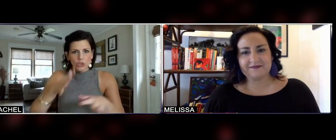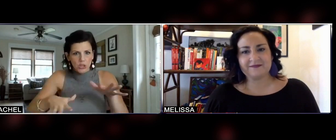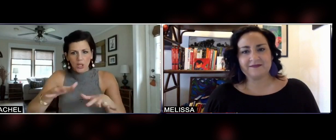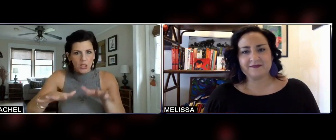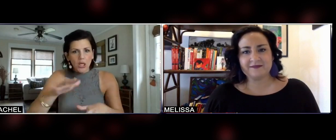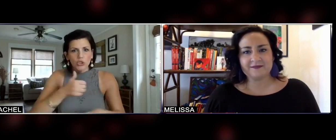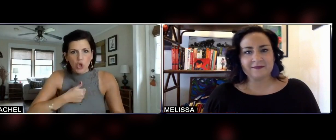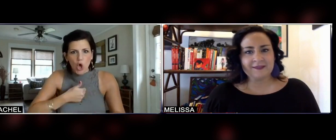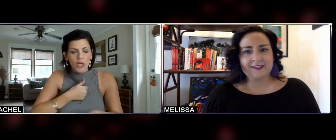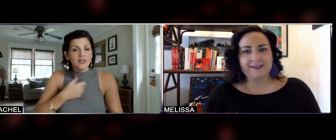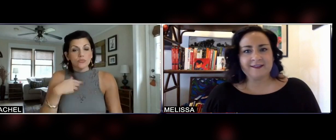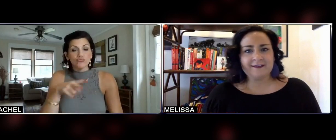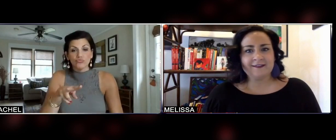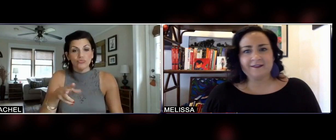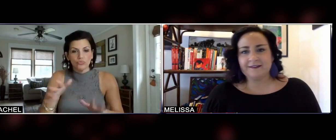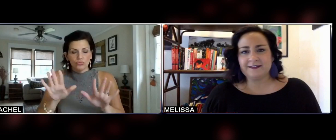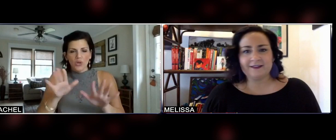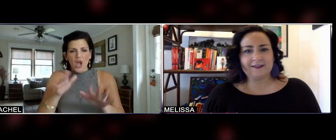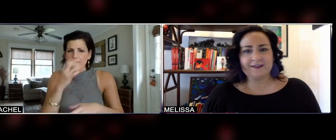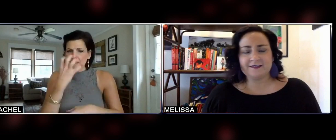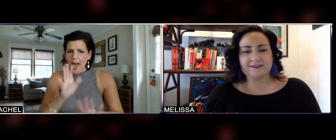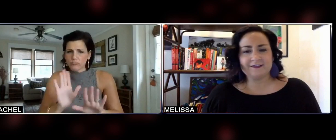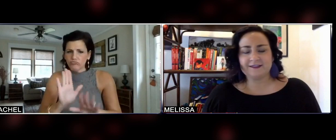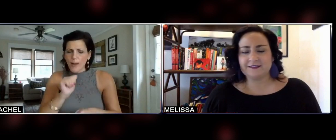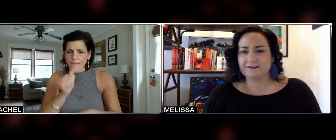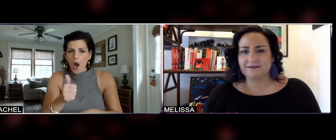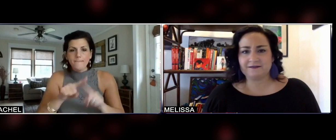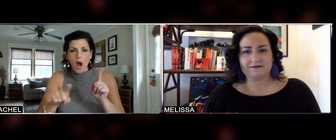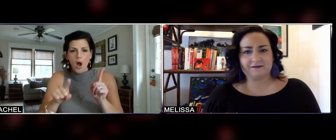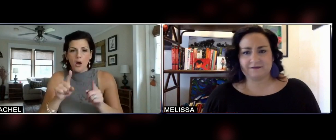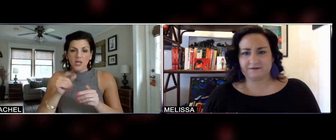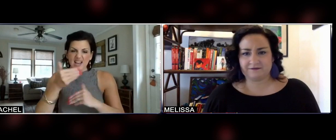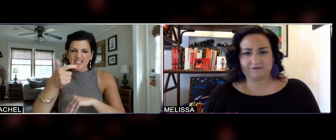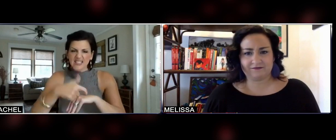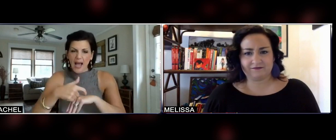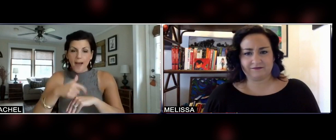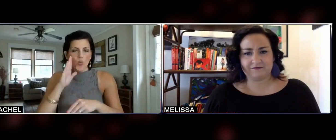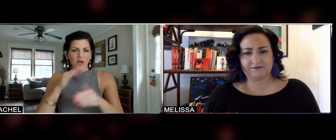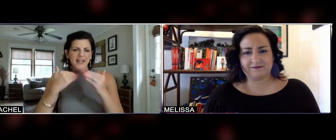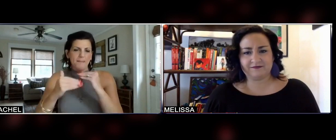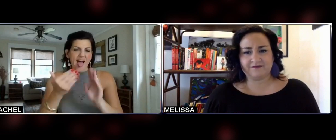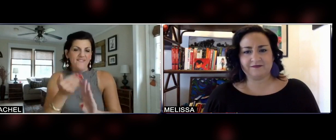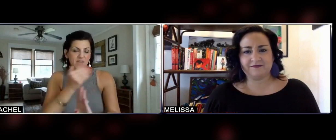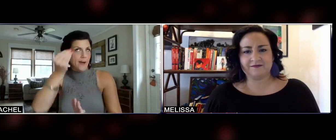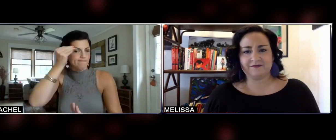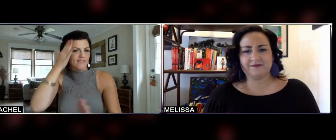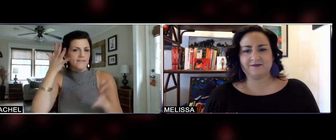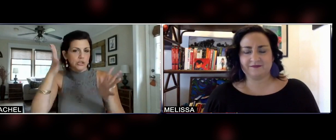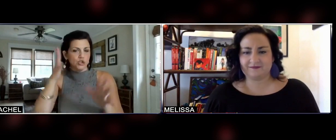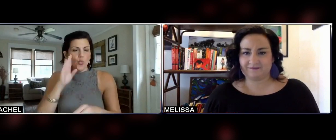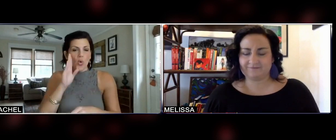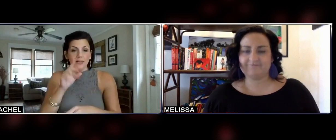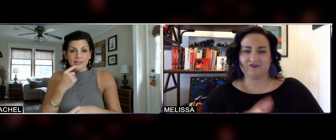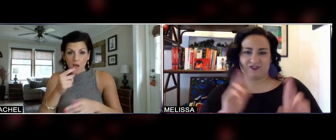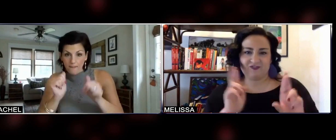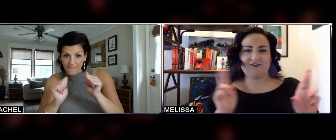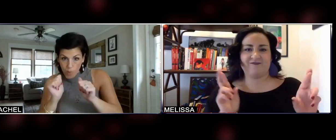The music teacher was stumbling and I reassured the teacher that I wasn't mad and would need to be notified in advance next time.